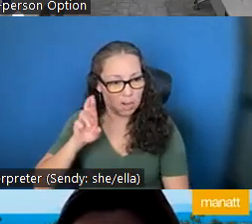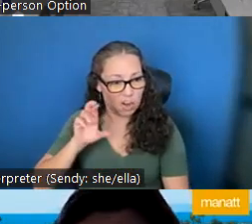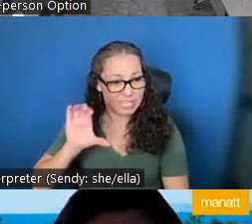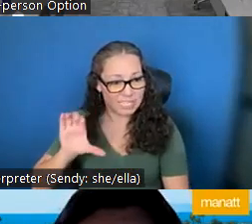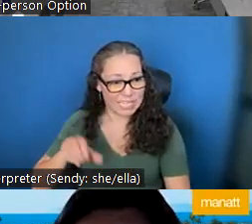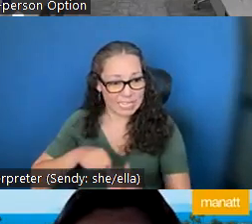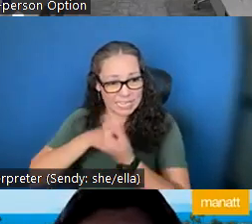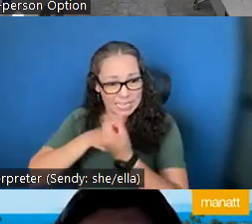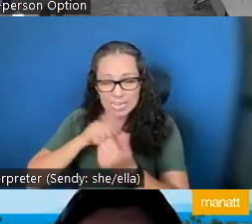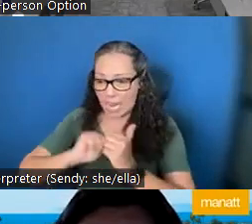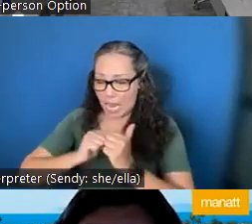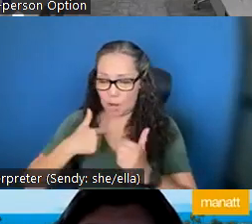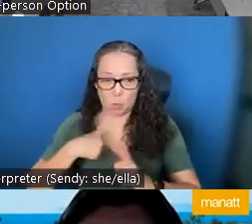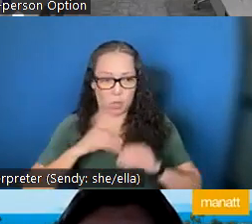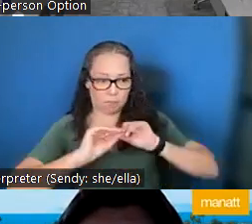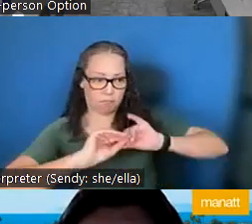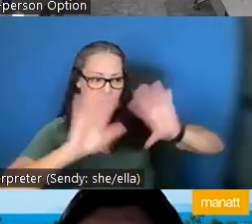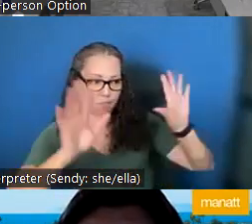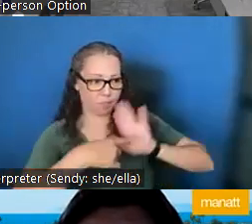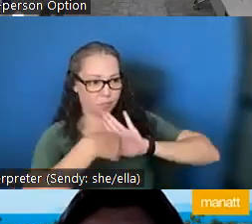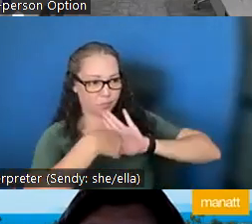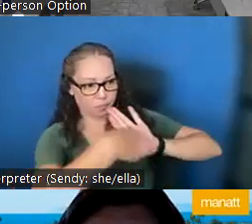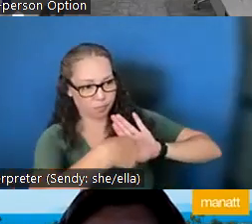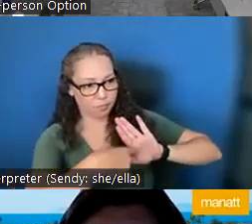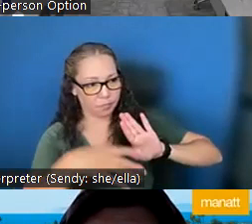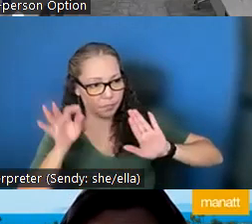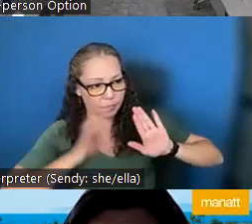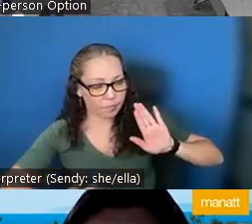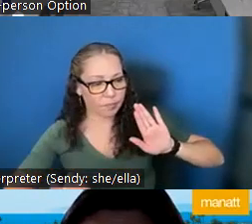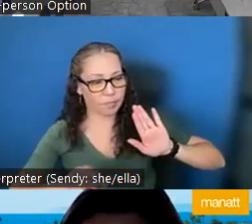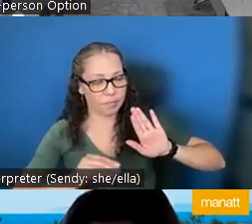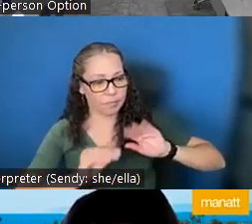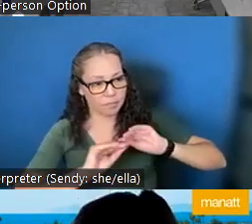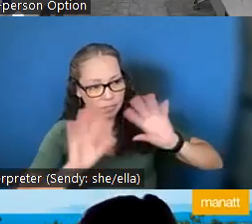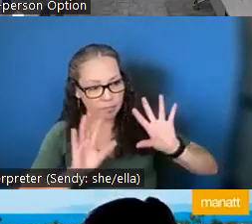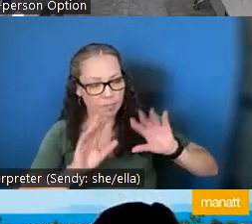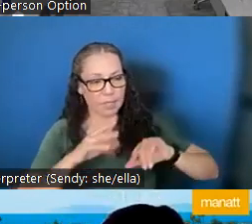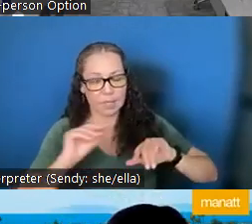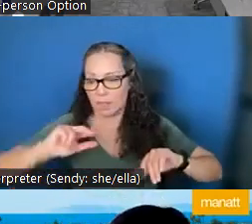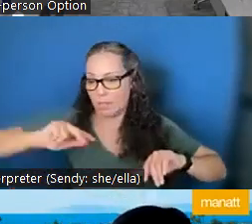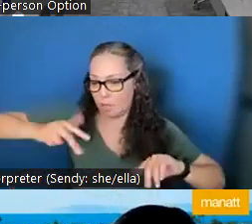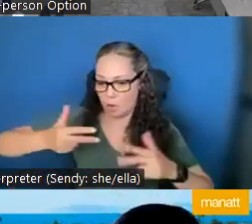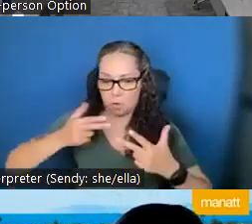bit more crisply and um so the work in this third recommendation centers around developing